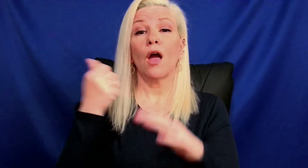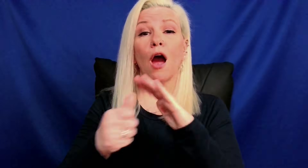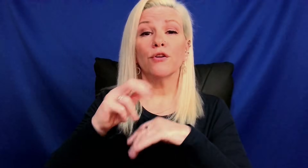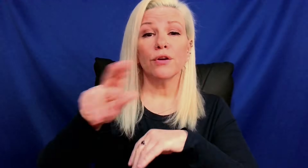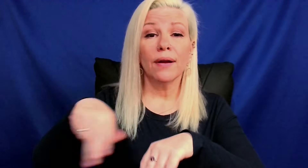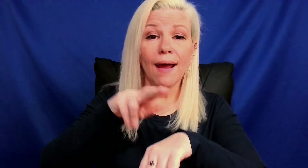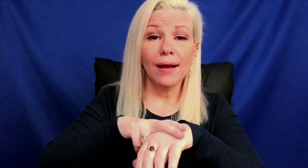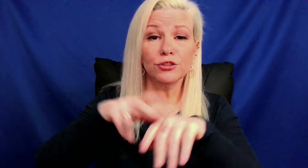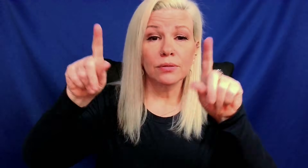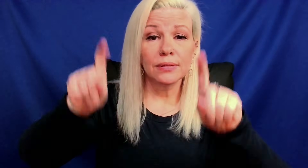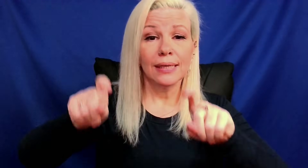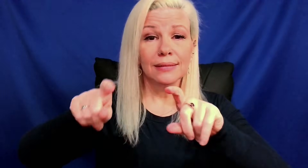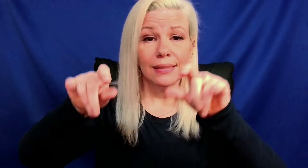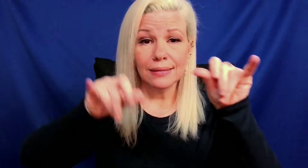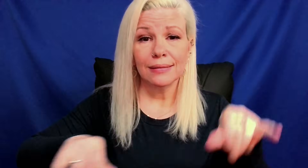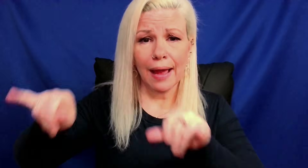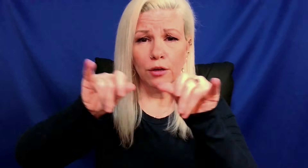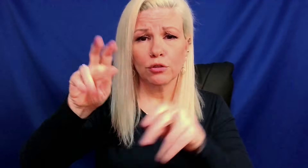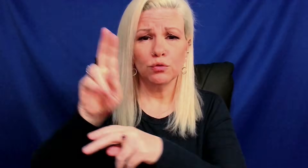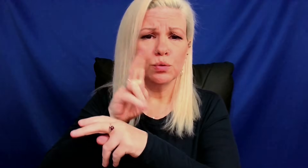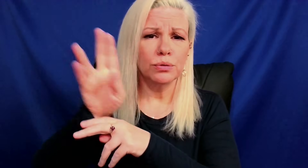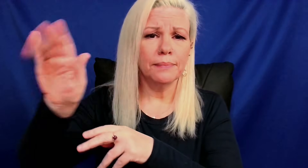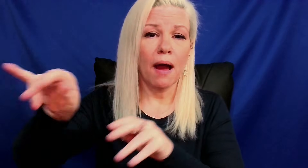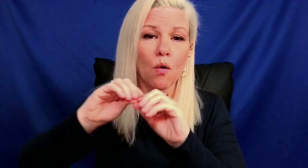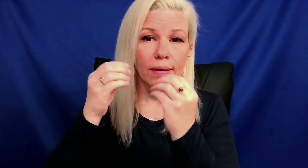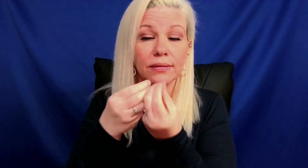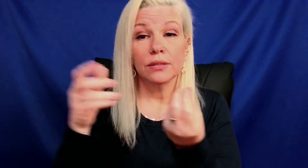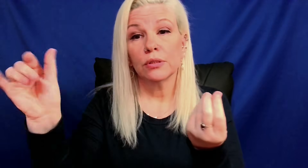Under national testing standards used by organizations